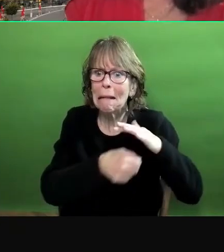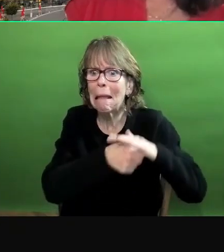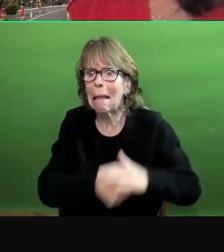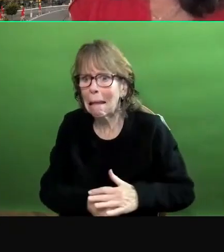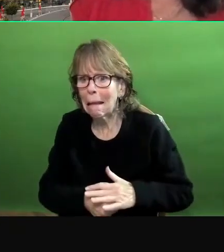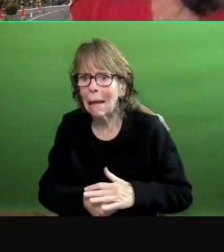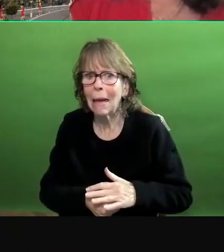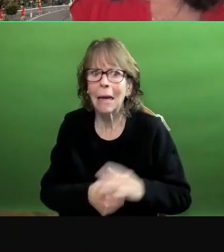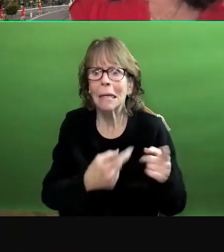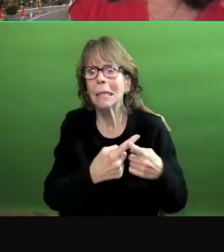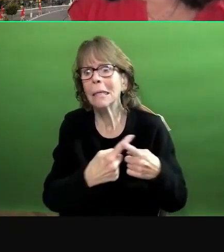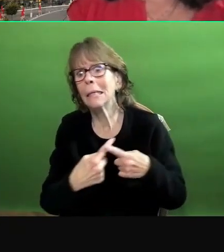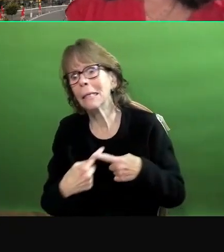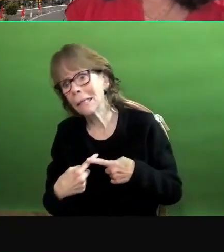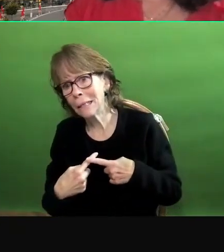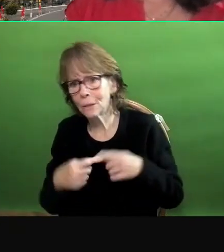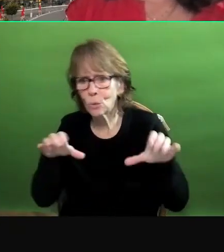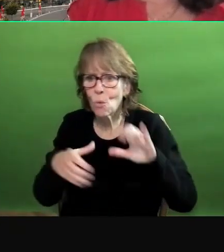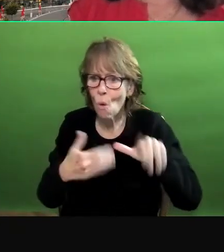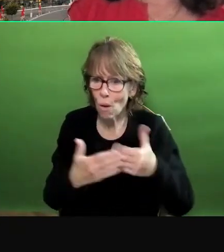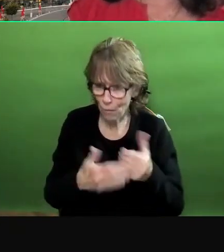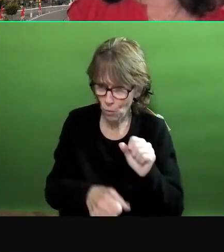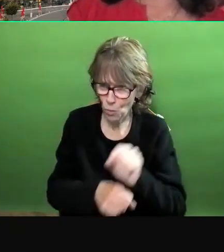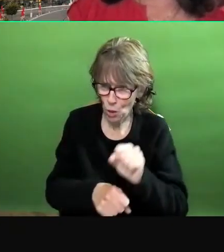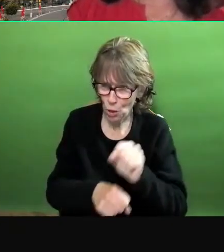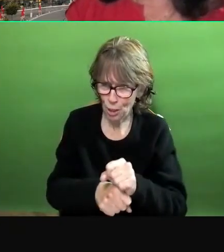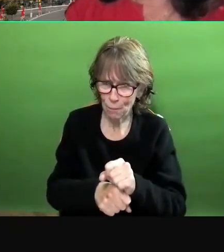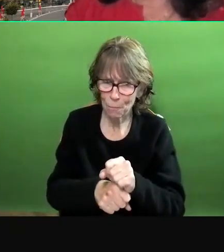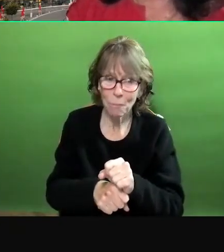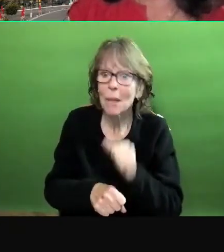And in this particular instance, it's not just family caregivers. It could be paid